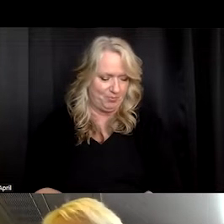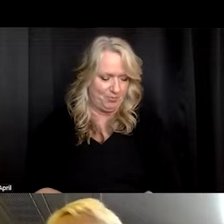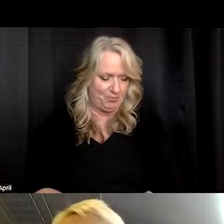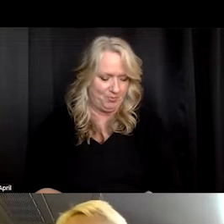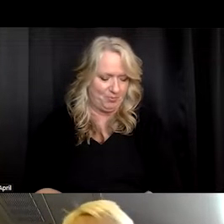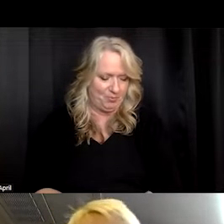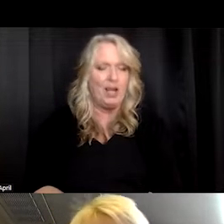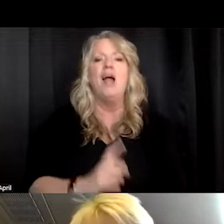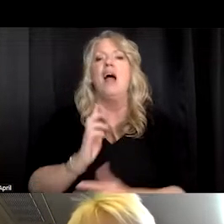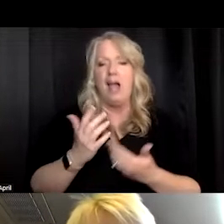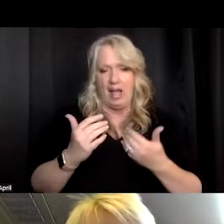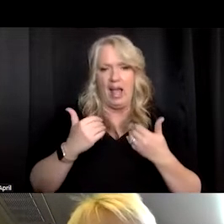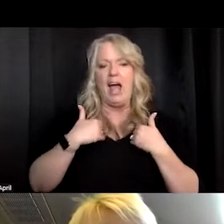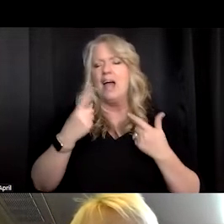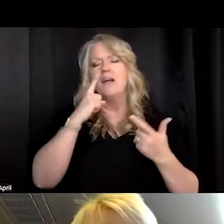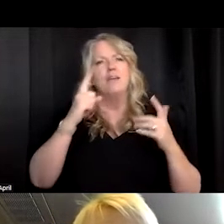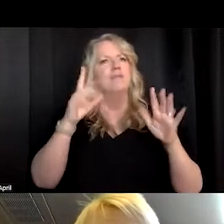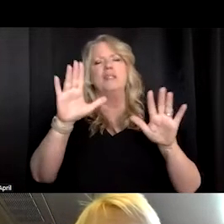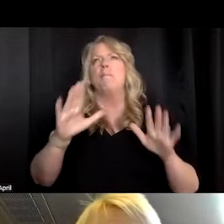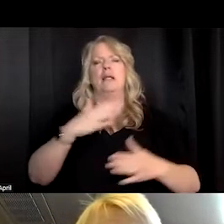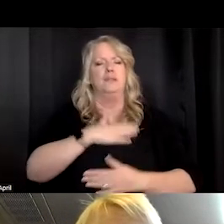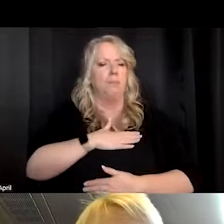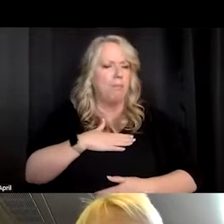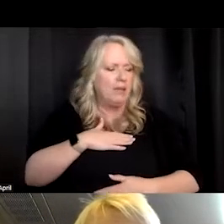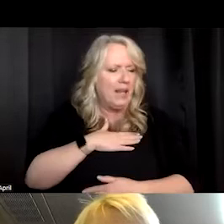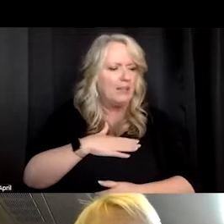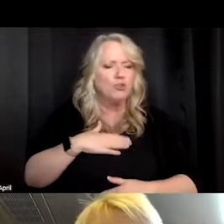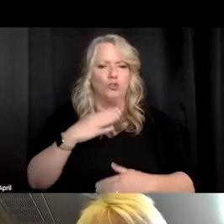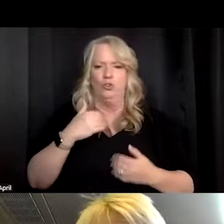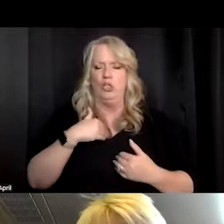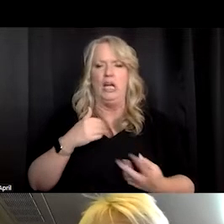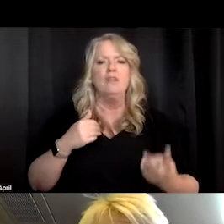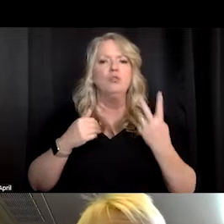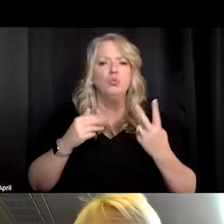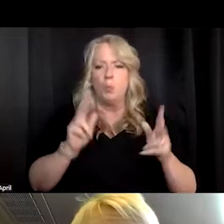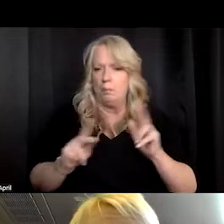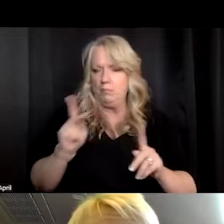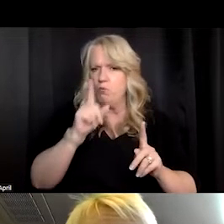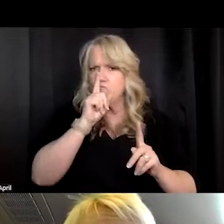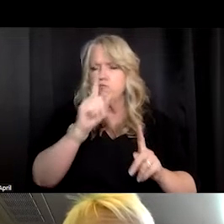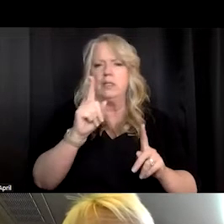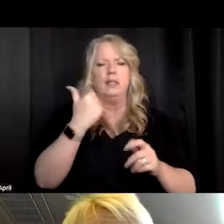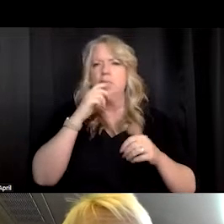TOGETHER. NEXT SLIDE . SO I HAVE THE, IMMENSE PLEASURE OF